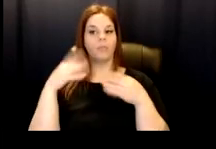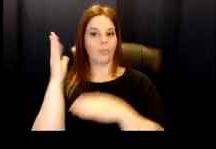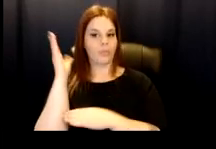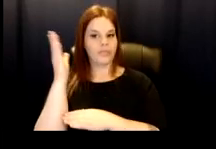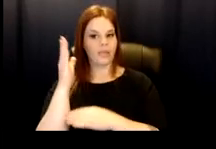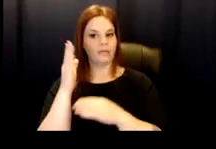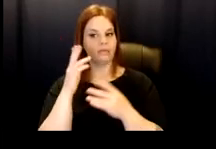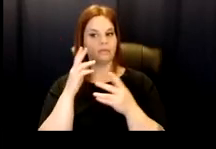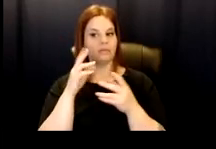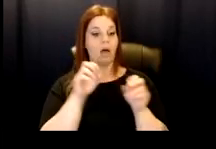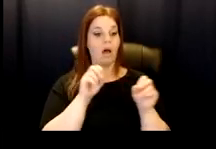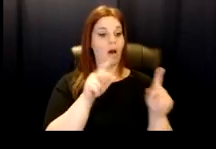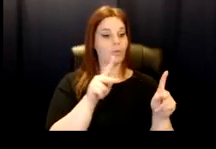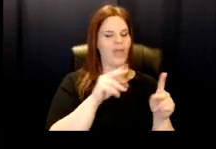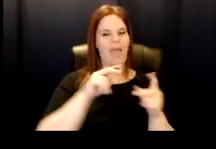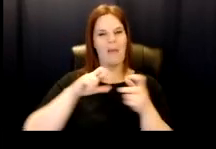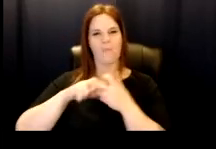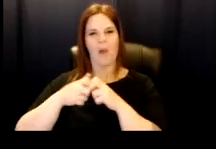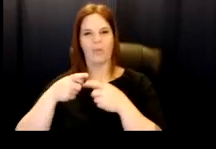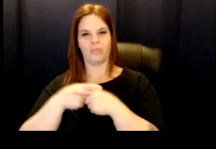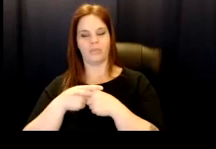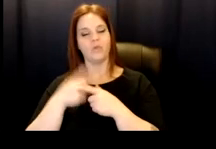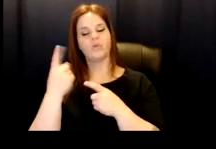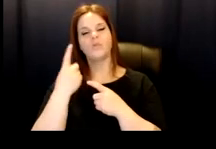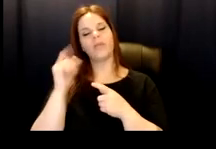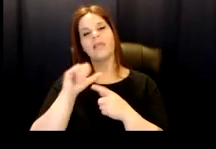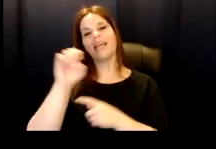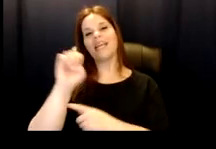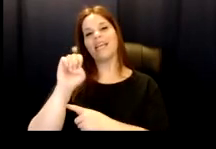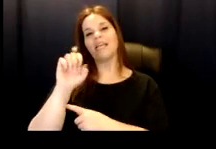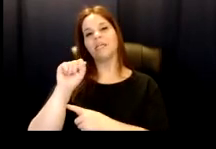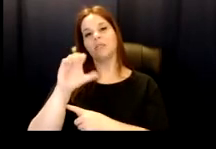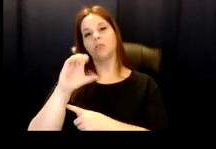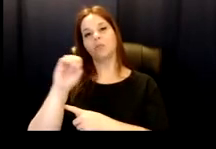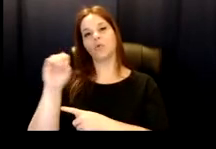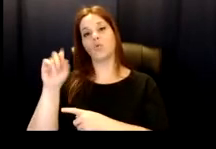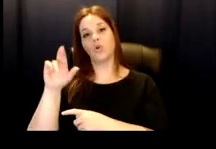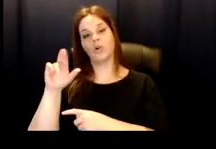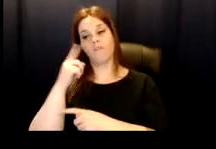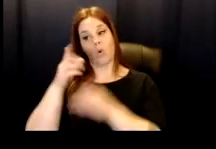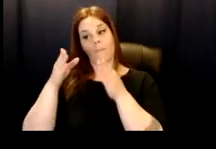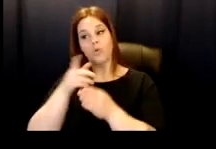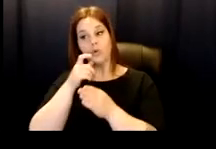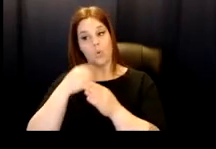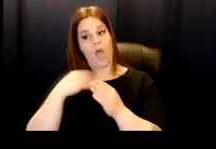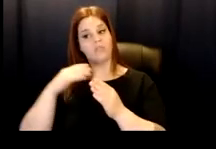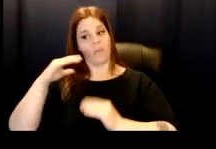community. So something like an E scooter for someone who has balance and is, you know,